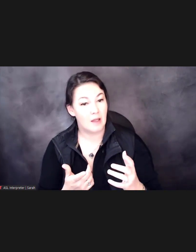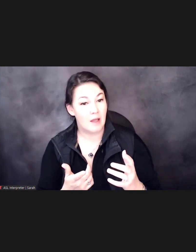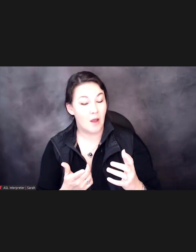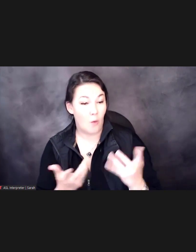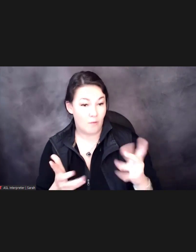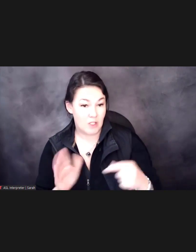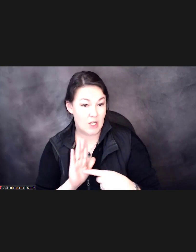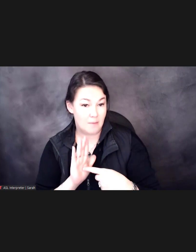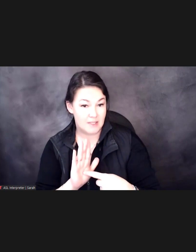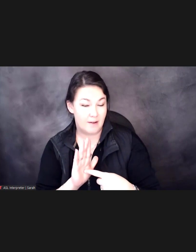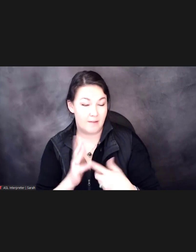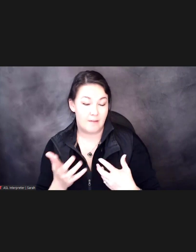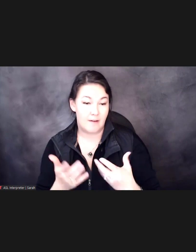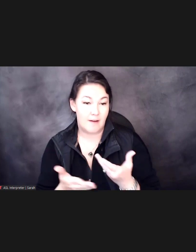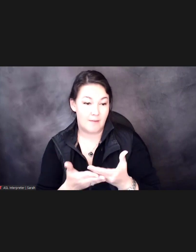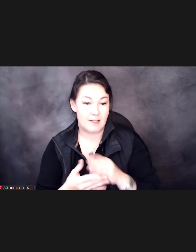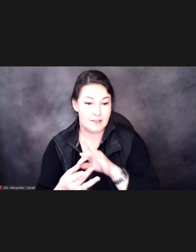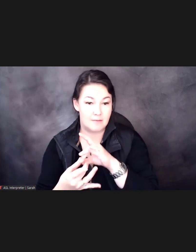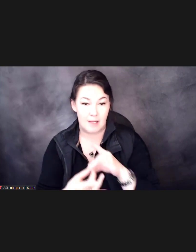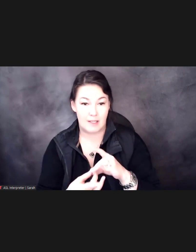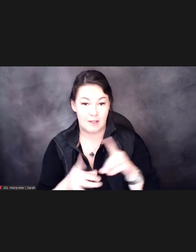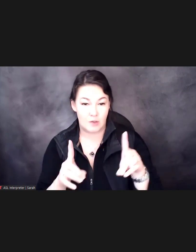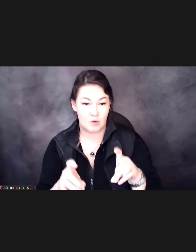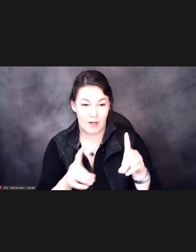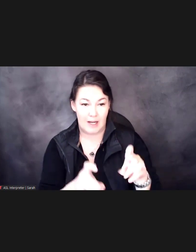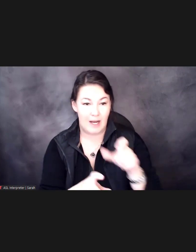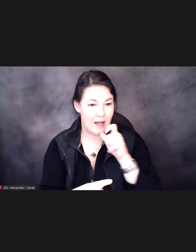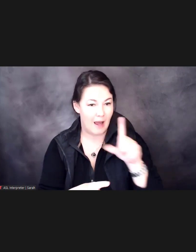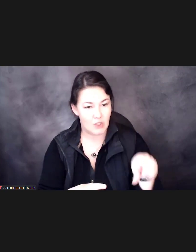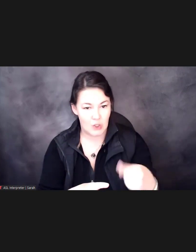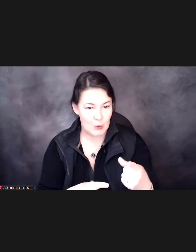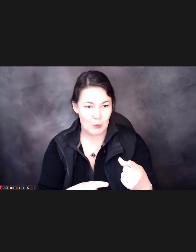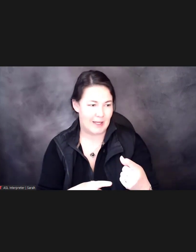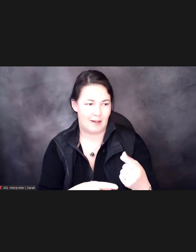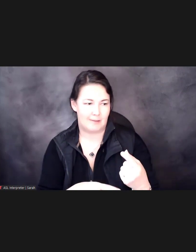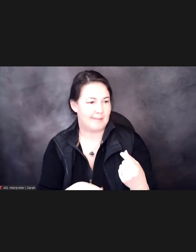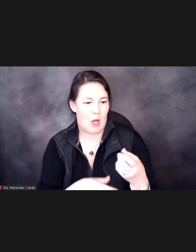As we've emphasized, evidence-based screening is more than just using a designated piece of equipment.